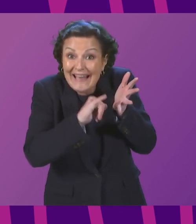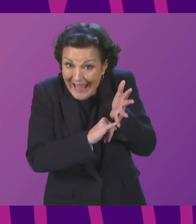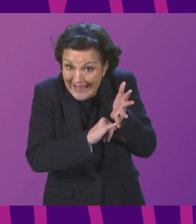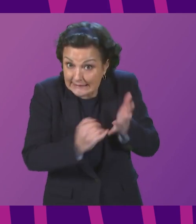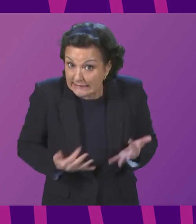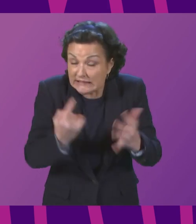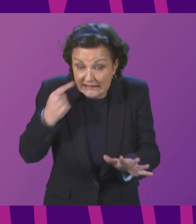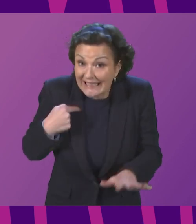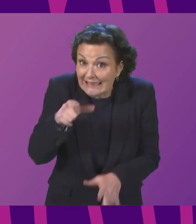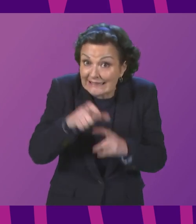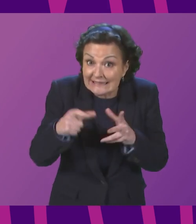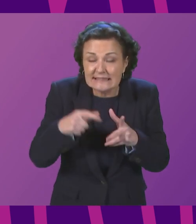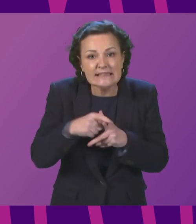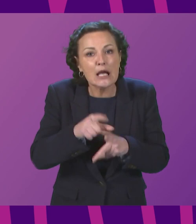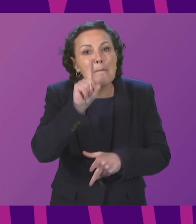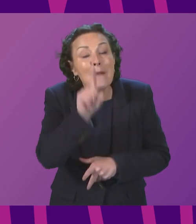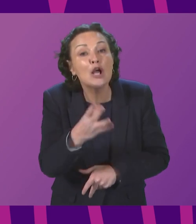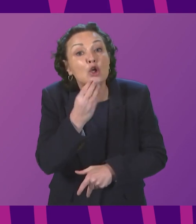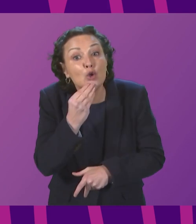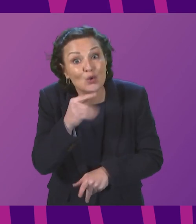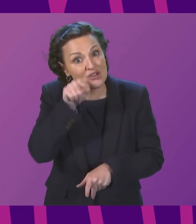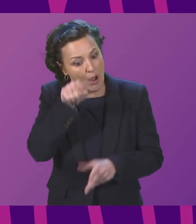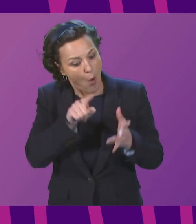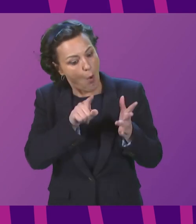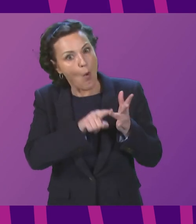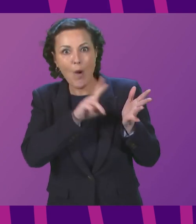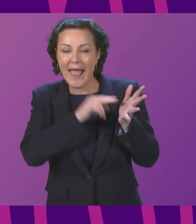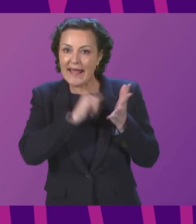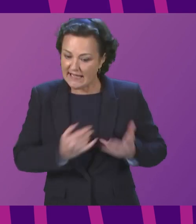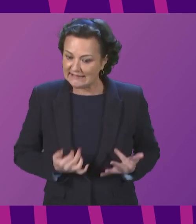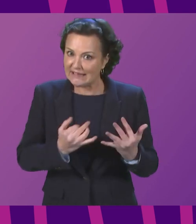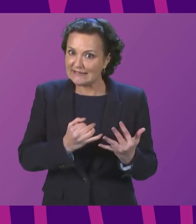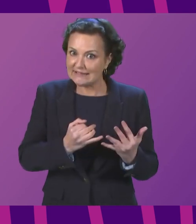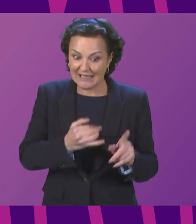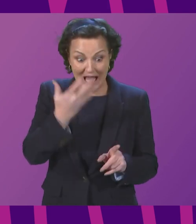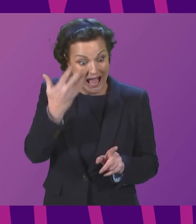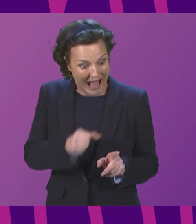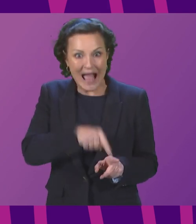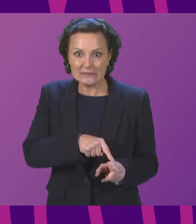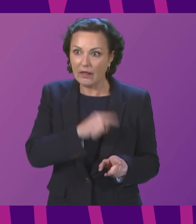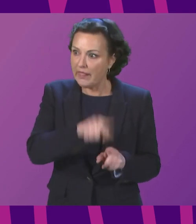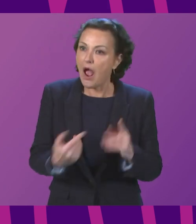I said was that he had cited the most up-to-date ONS statistics—the ones that he cited were,